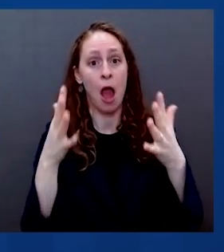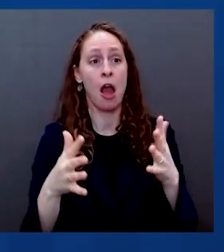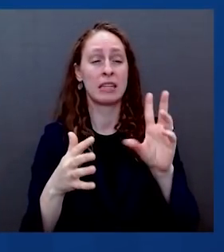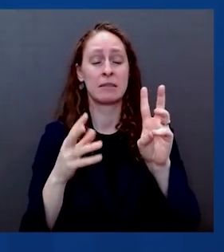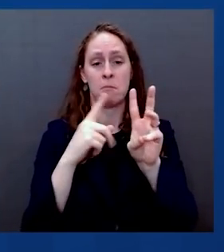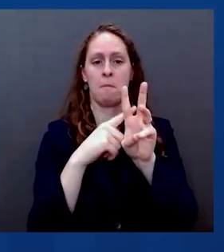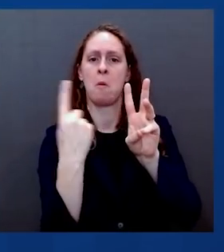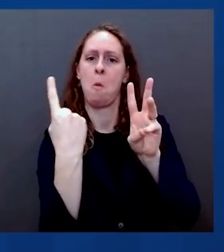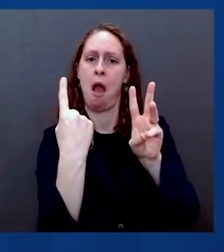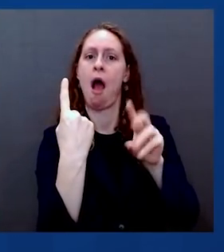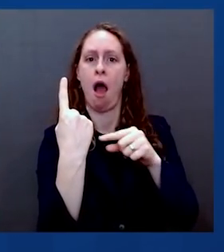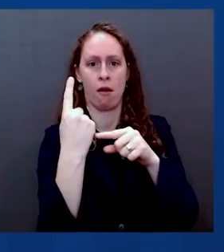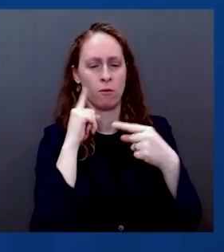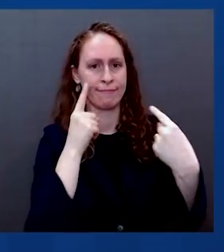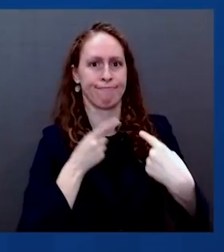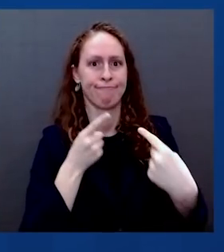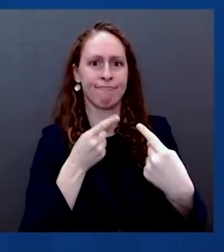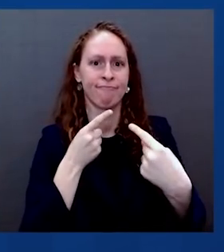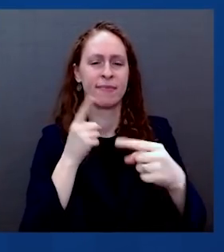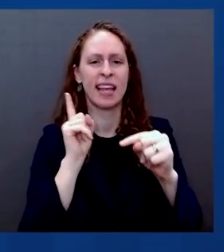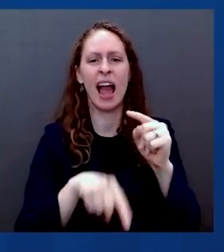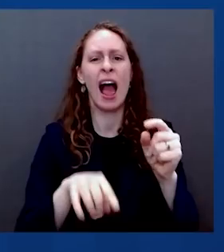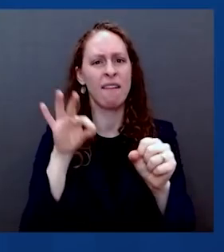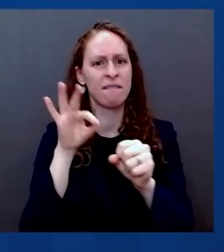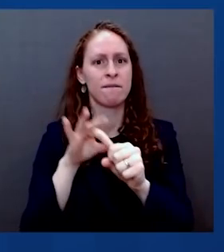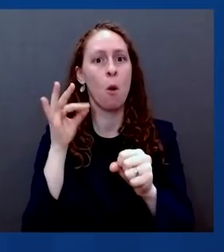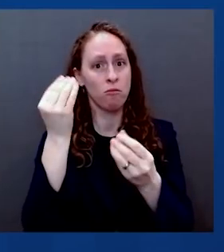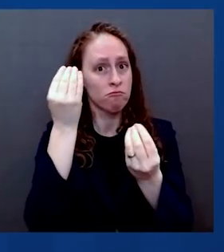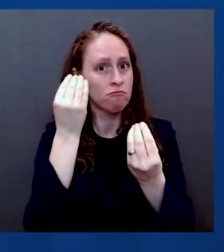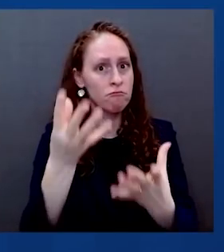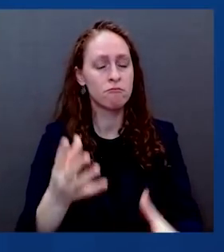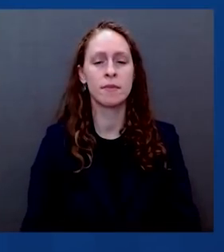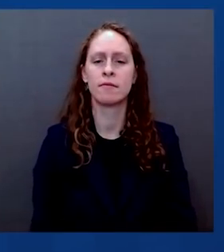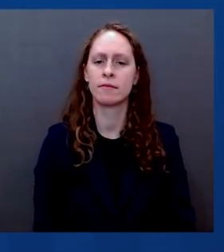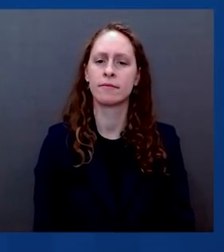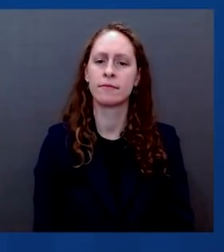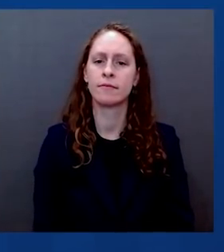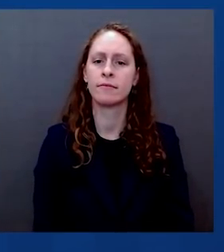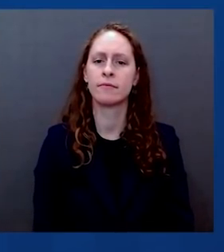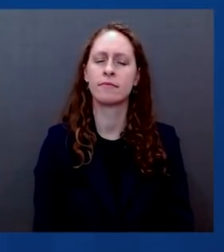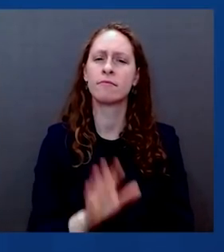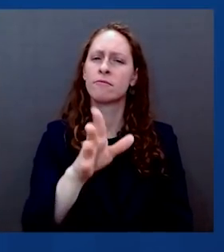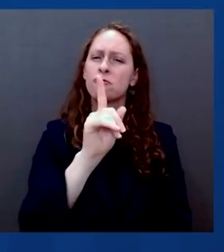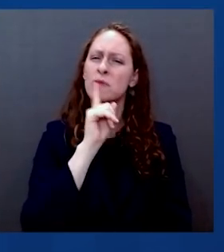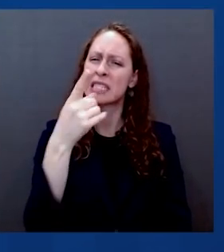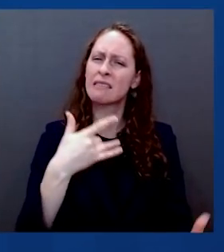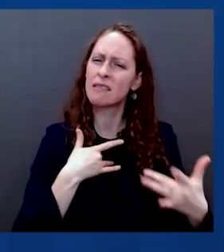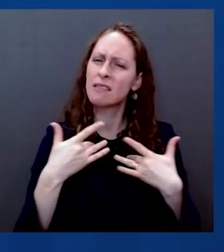They are also working to interfere with our elections to get the outcomes they want